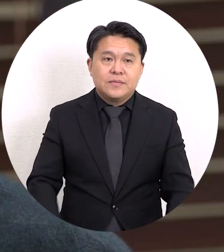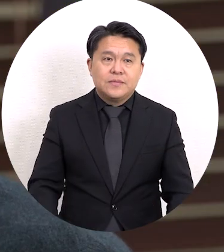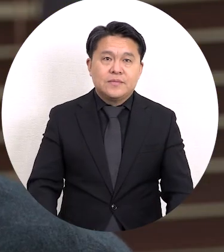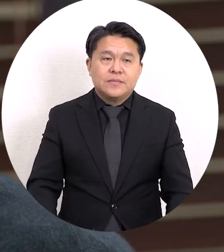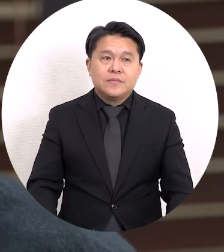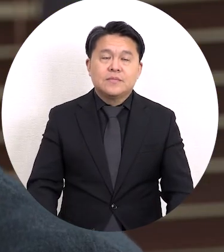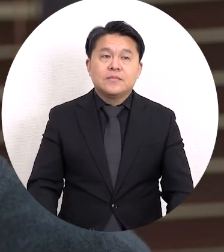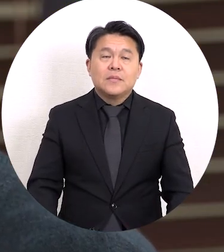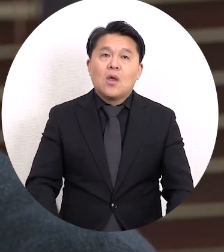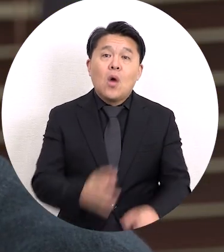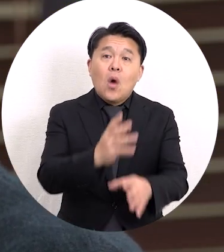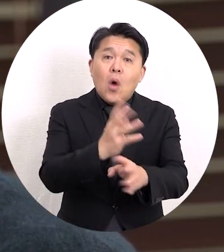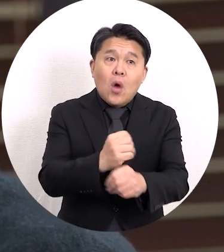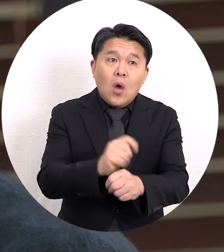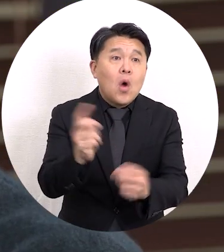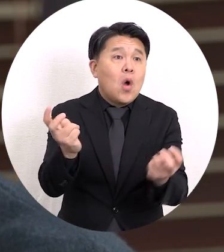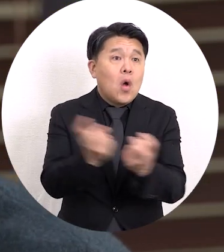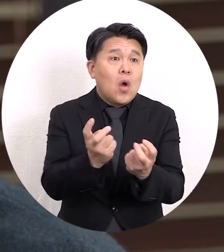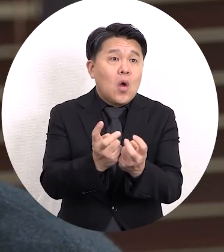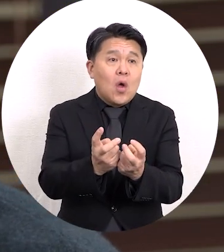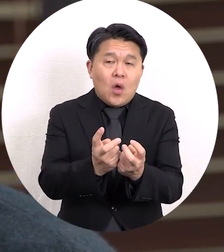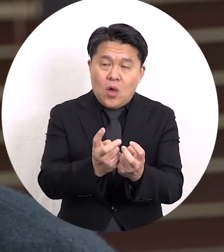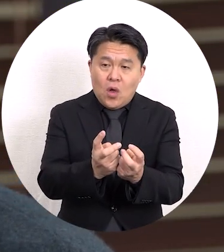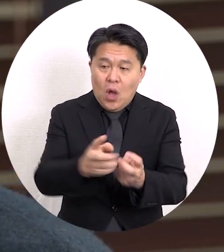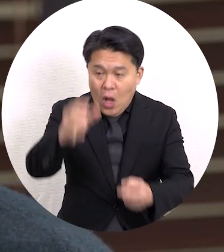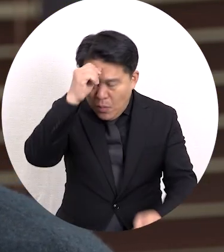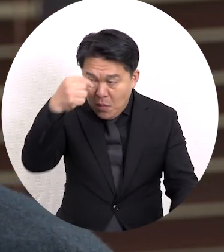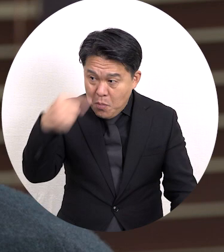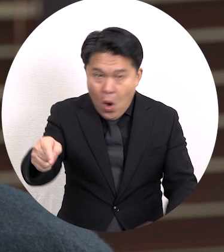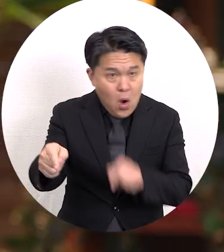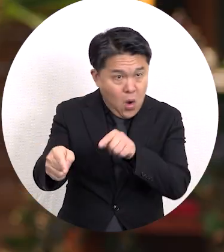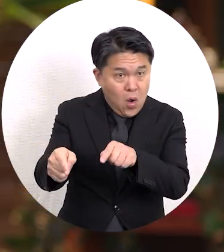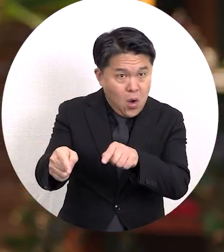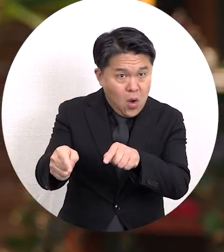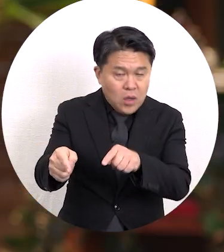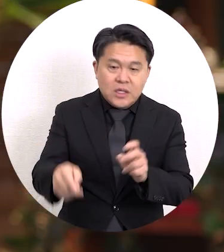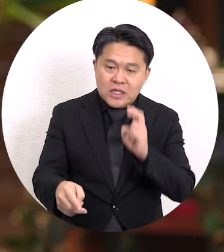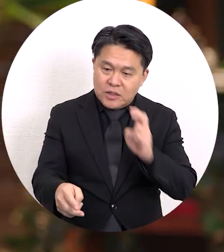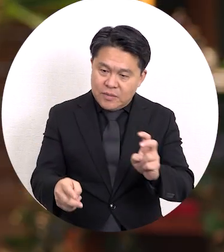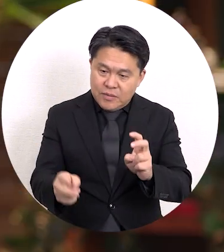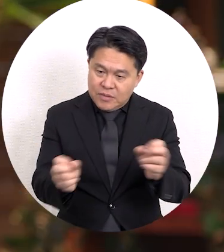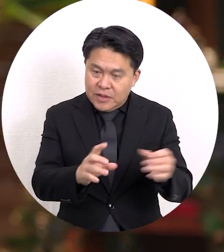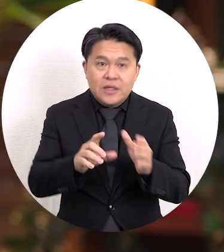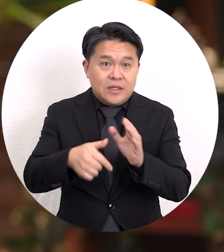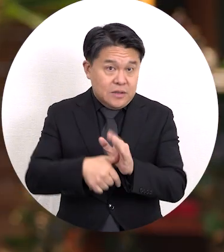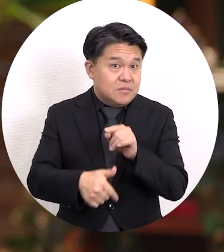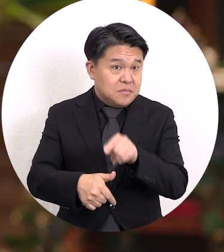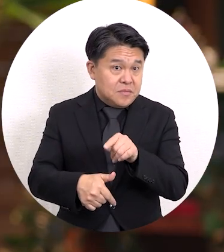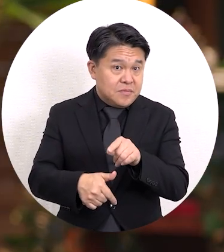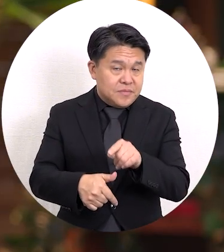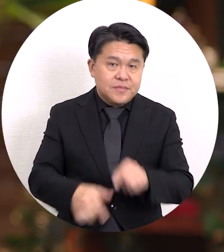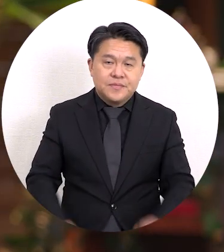When, how, and what we choose to imitate is something that should definitely be considered